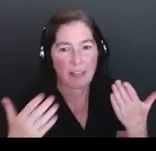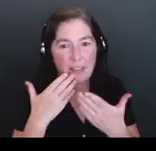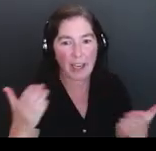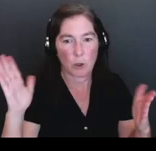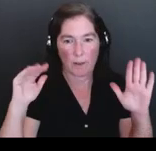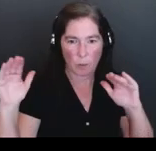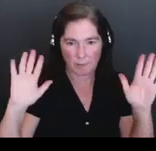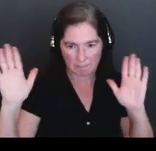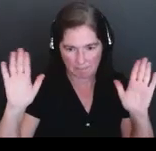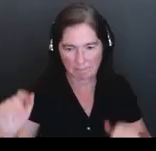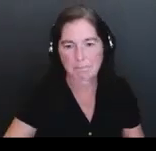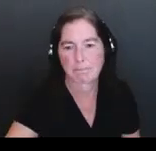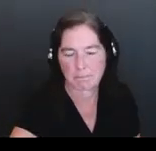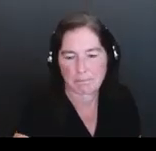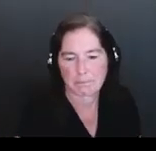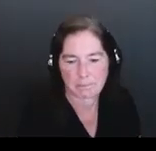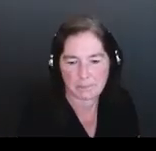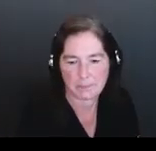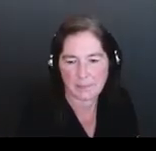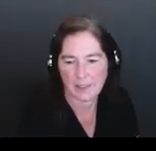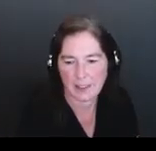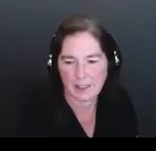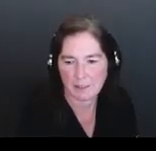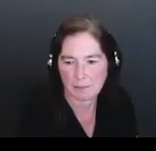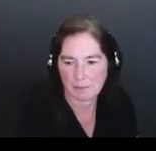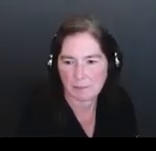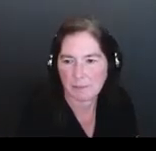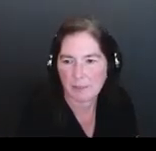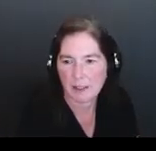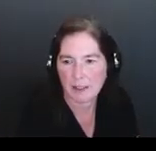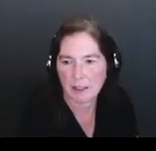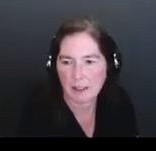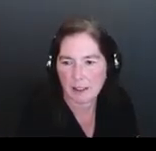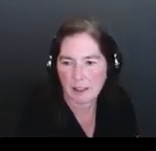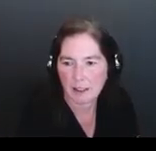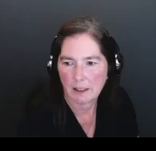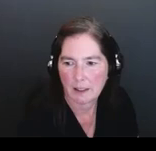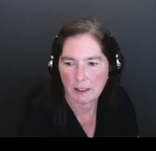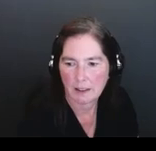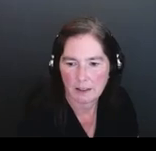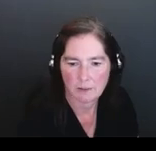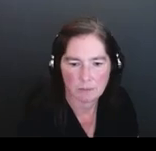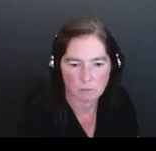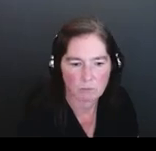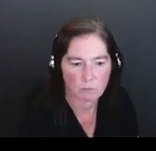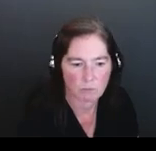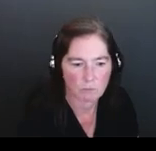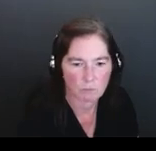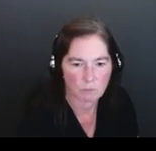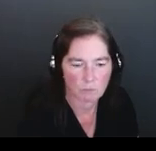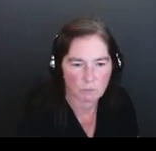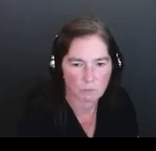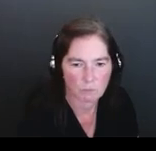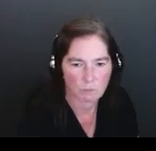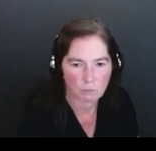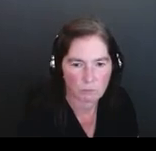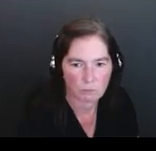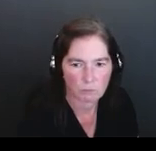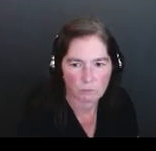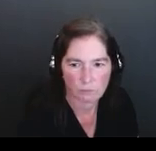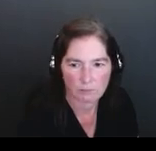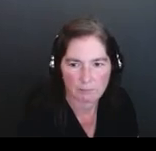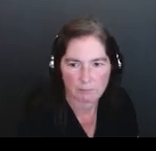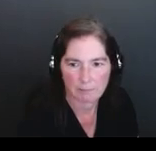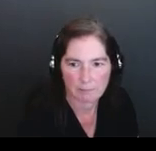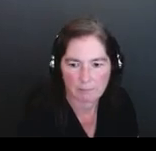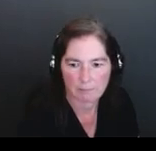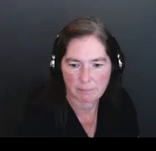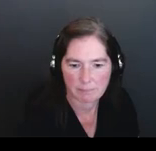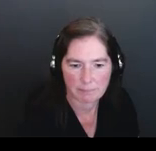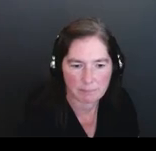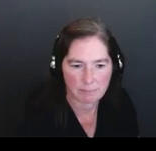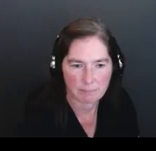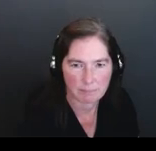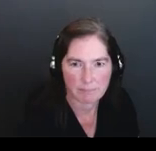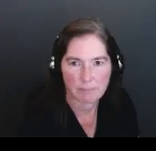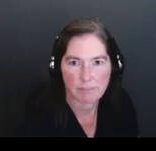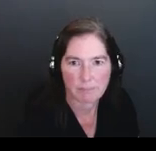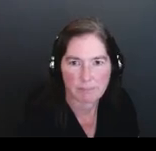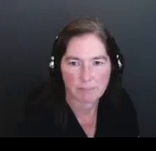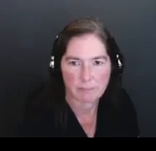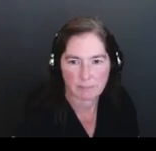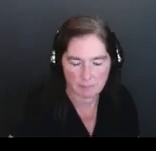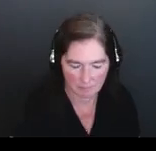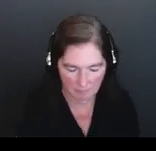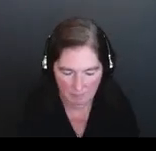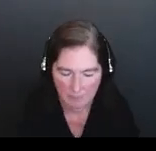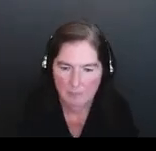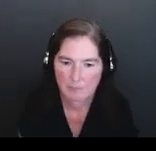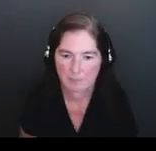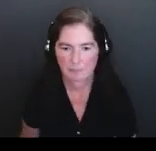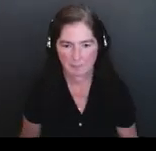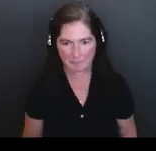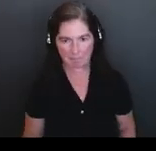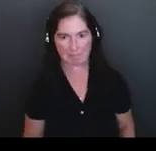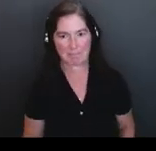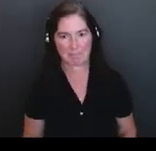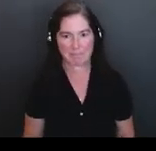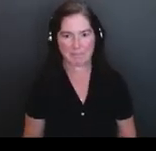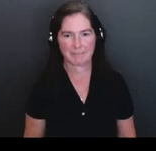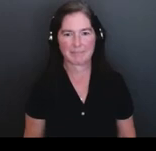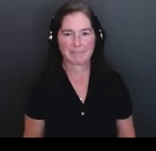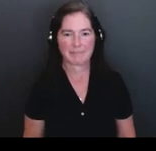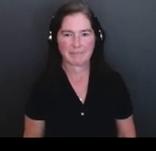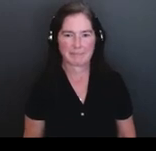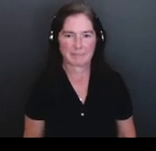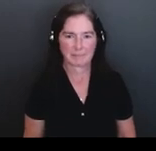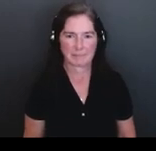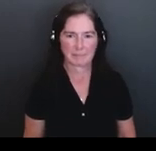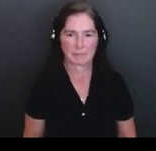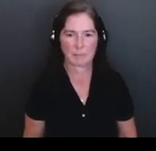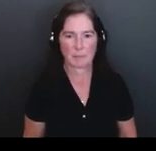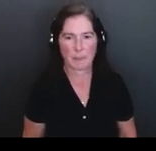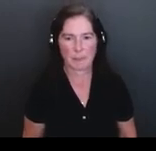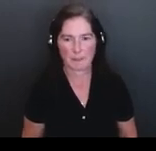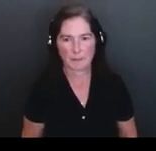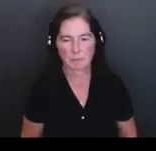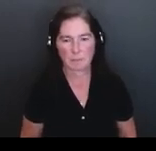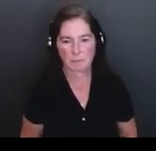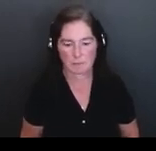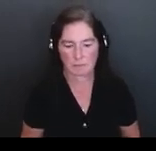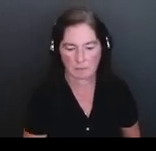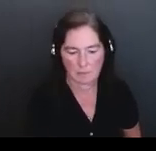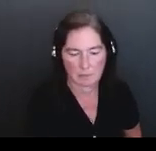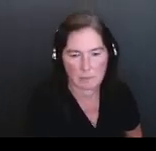We will be sending out an e-mail with all three slide decks, probably tomorrow, if not later tonight.